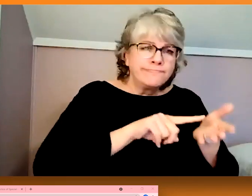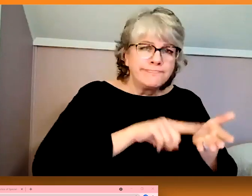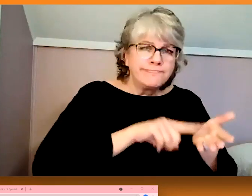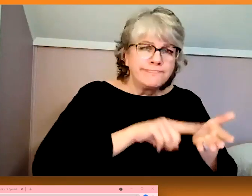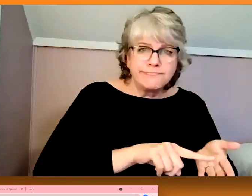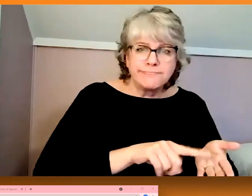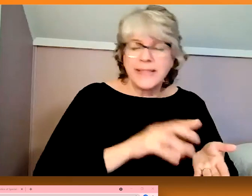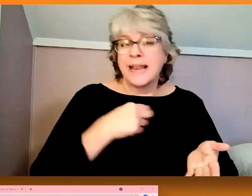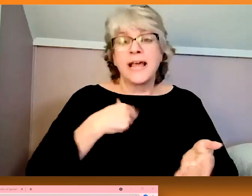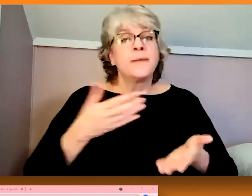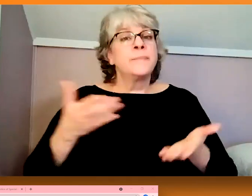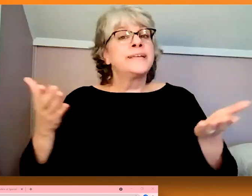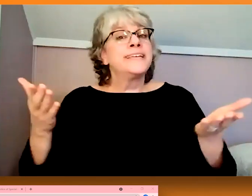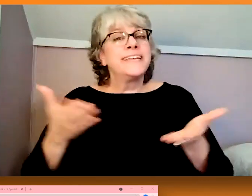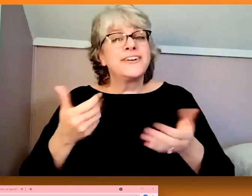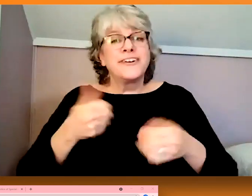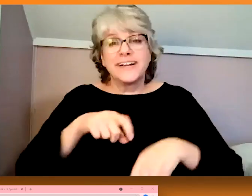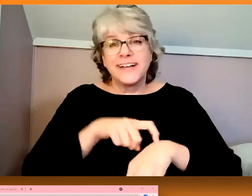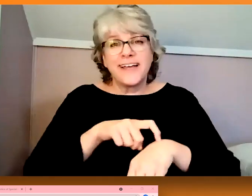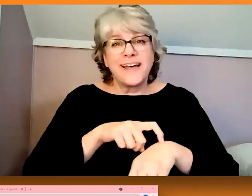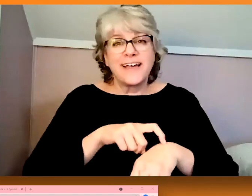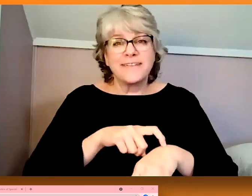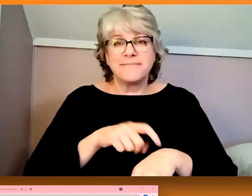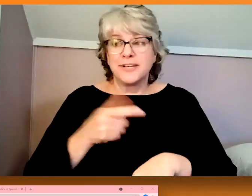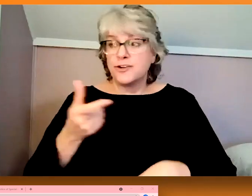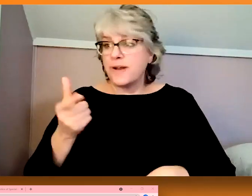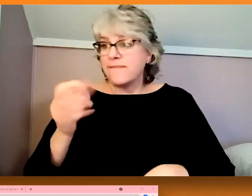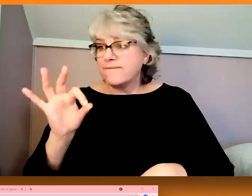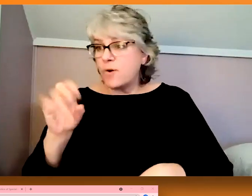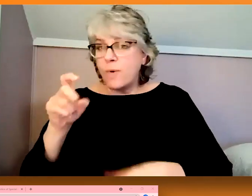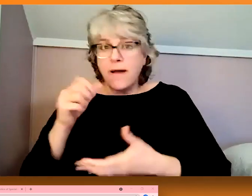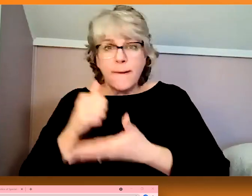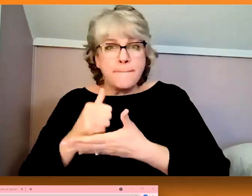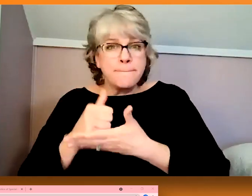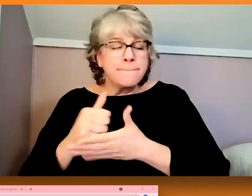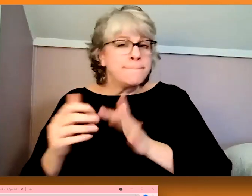If you're need help with GrantForward, reach out to me.